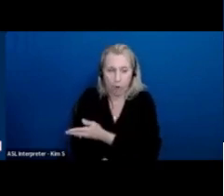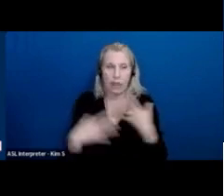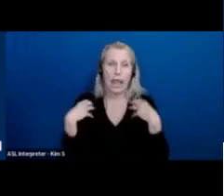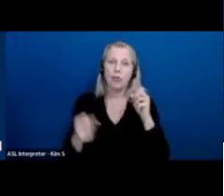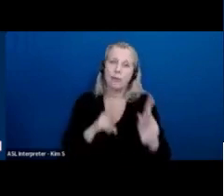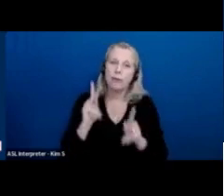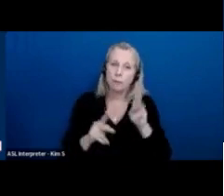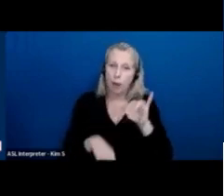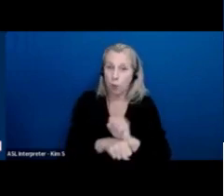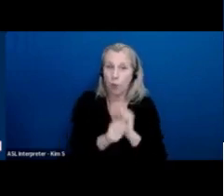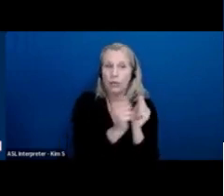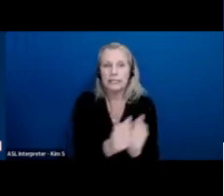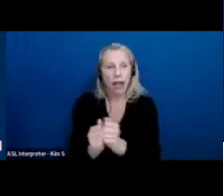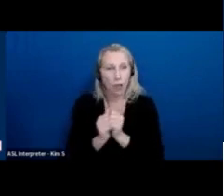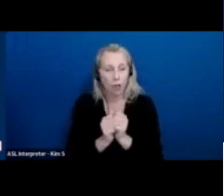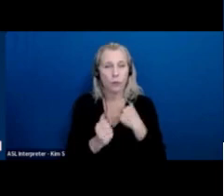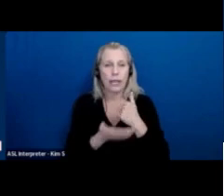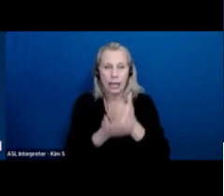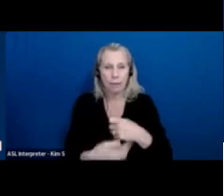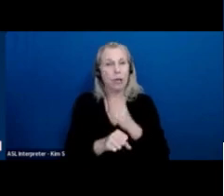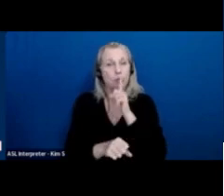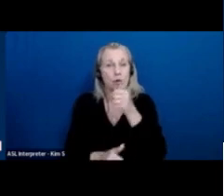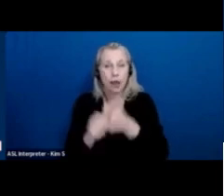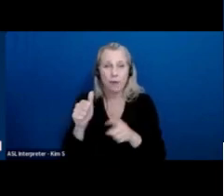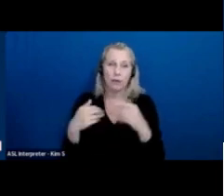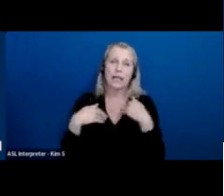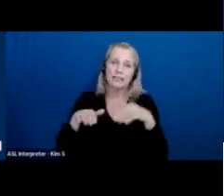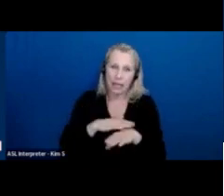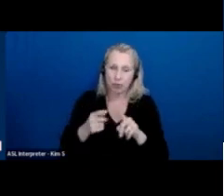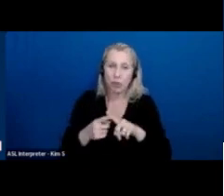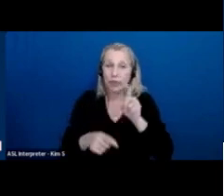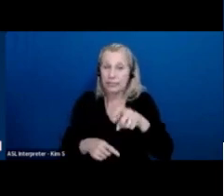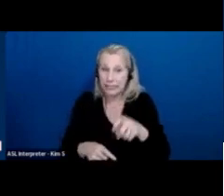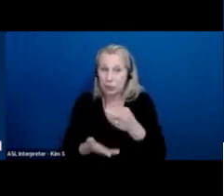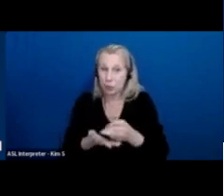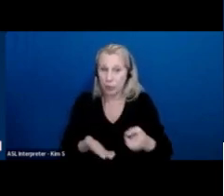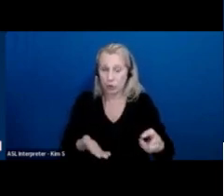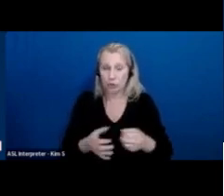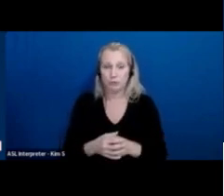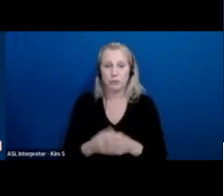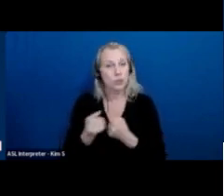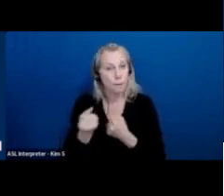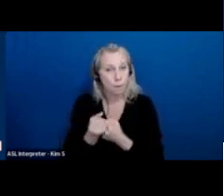working together we can help ensure everyone has access to the necessary resources and support they need to be as